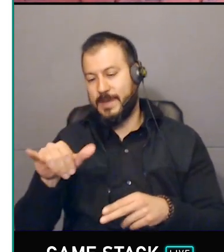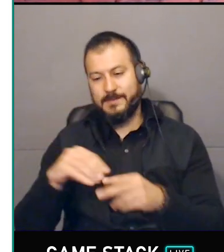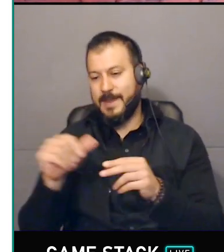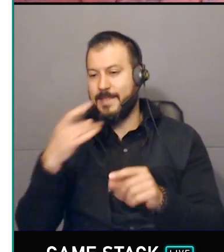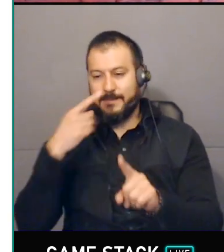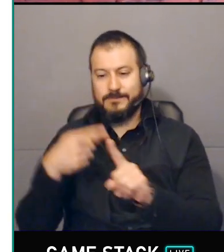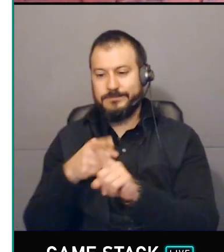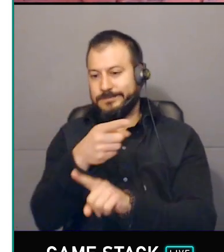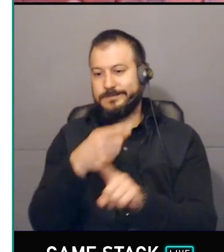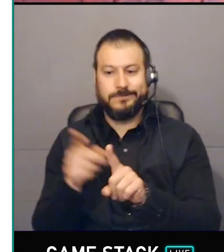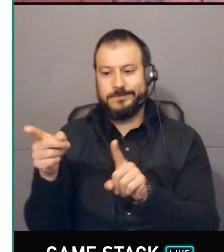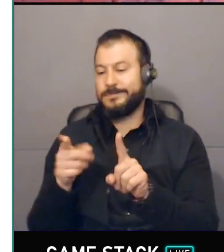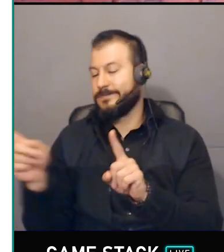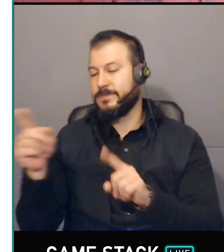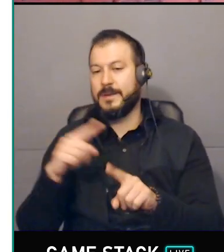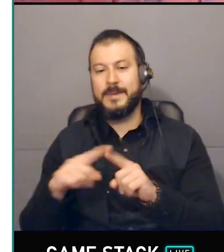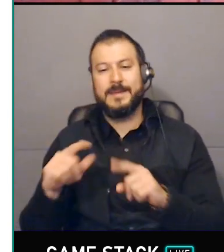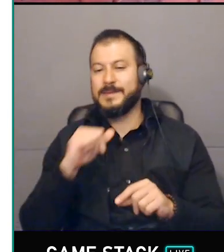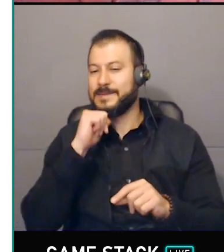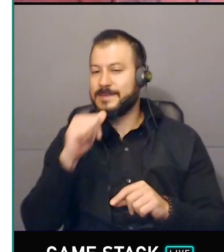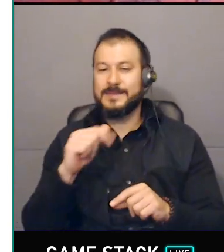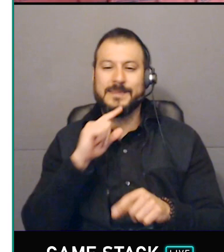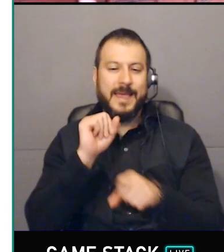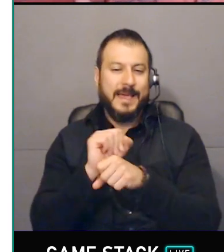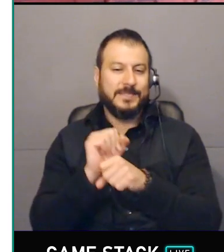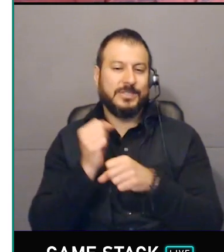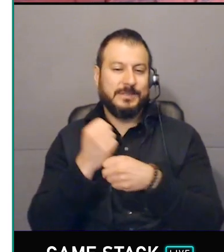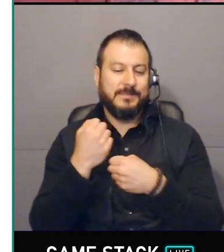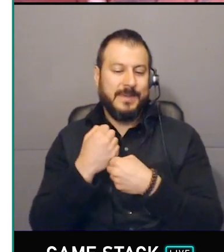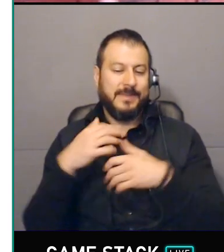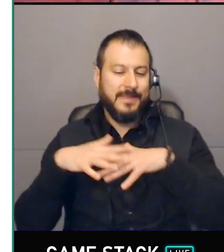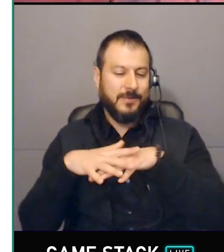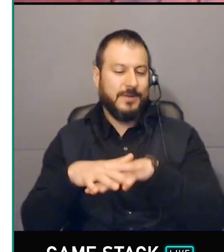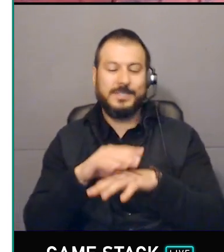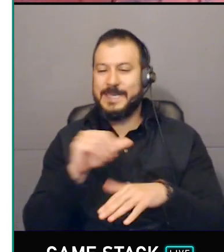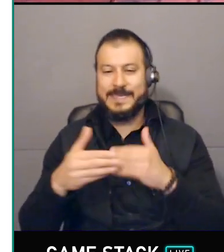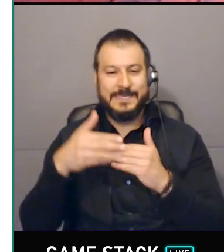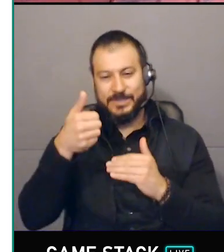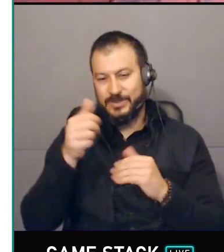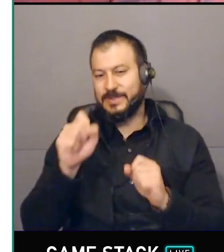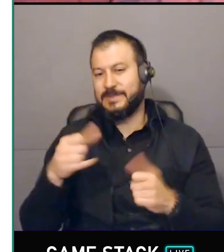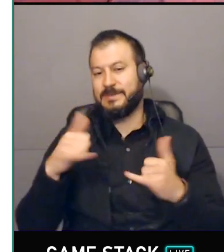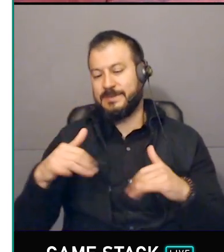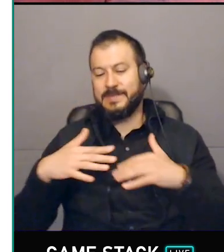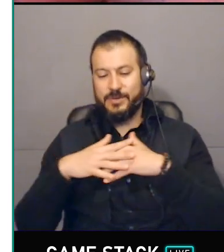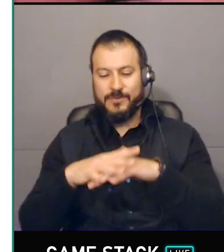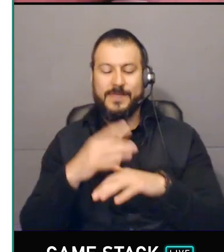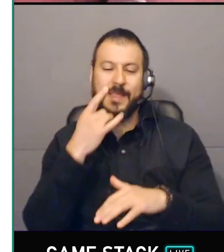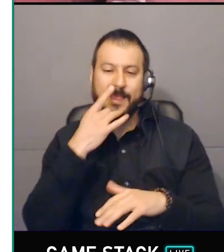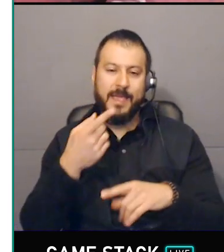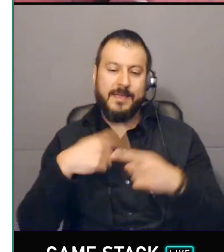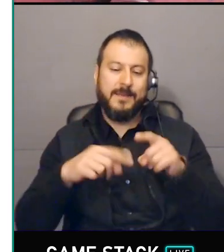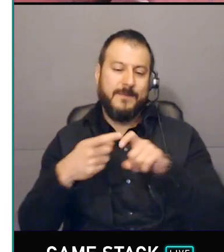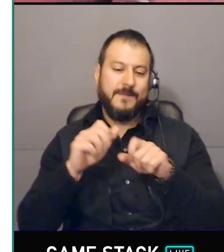However, it doesn't actually make the integration any easier. You still need to integrate the light coming from the